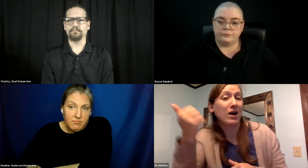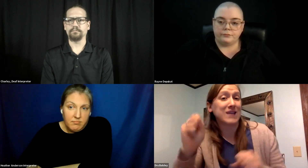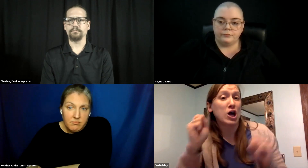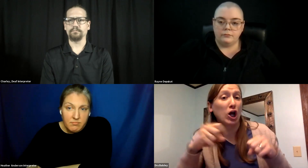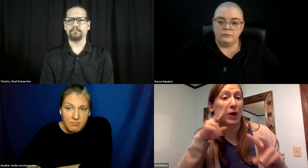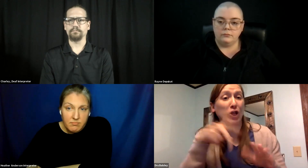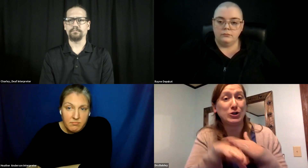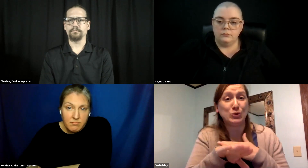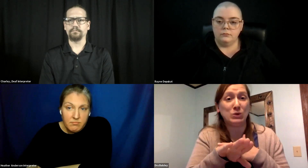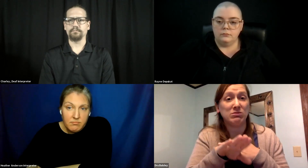in the requirements.